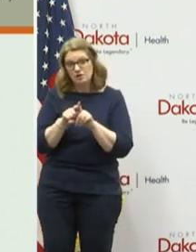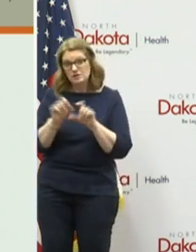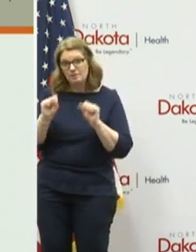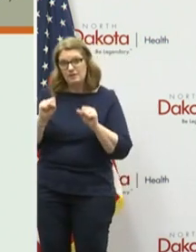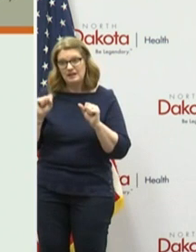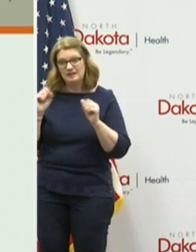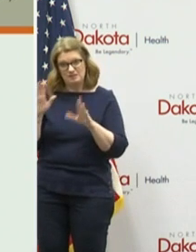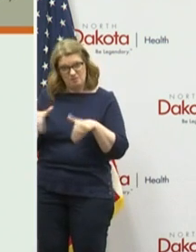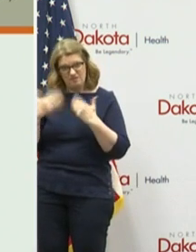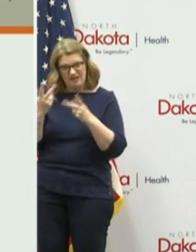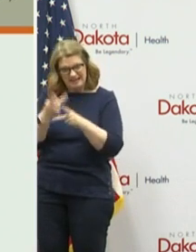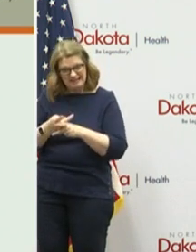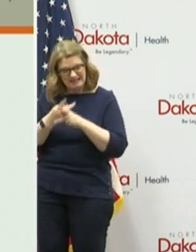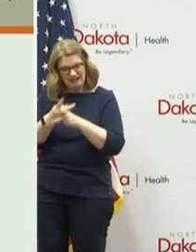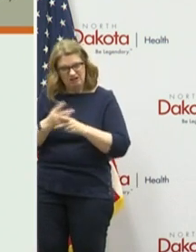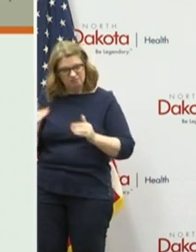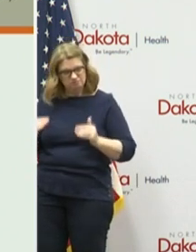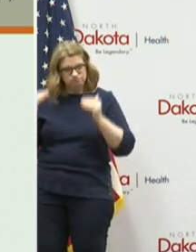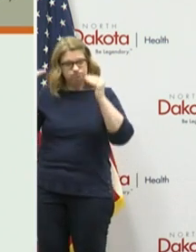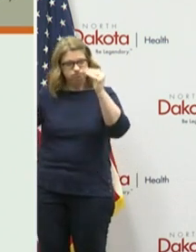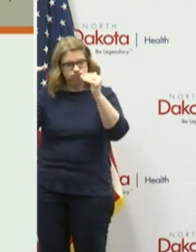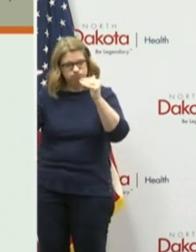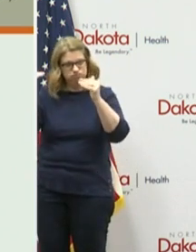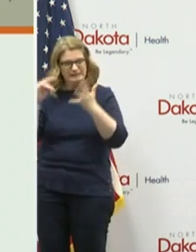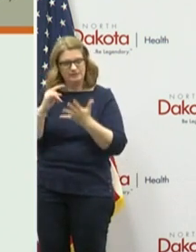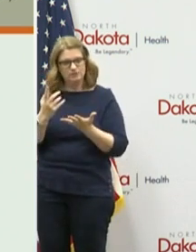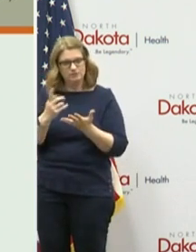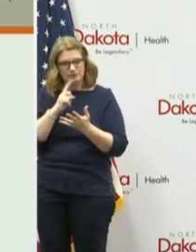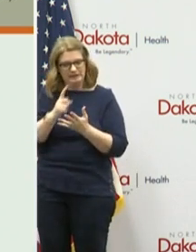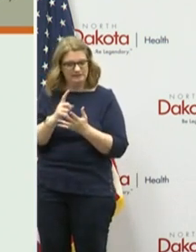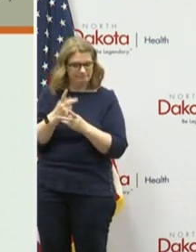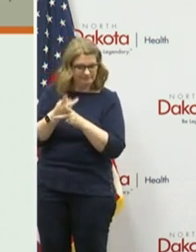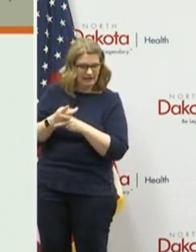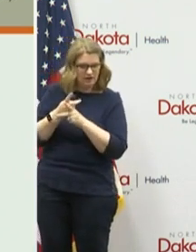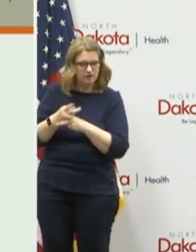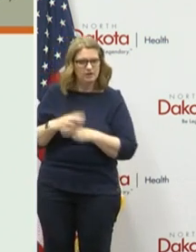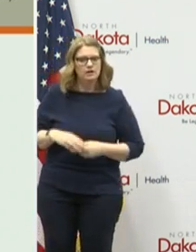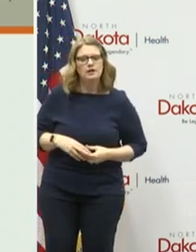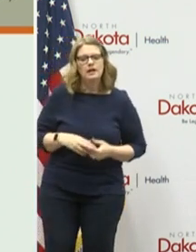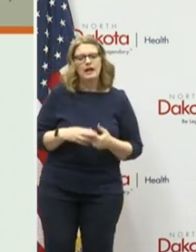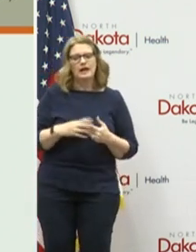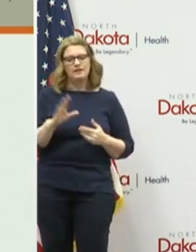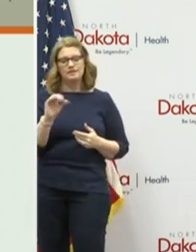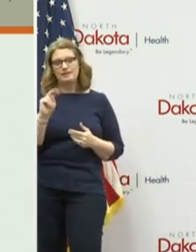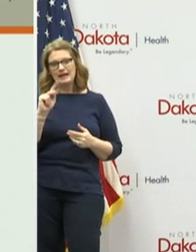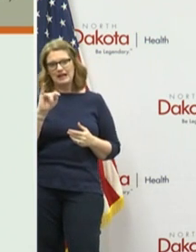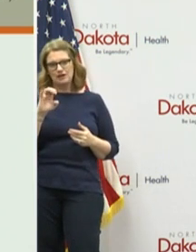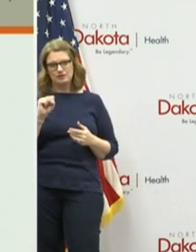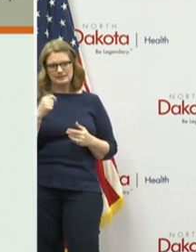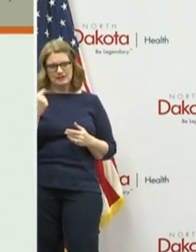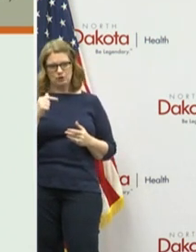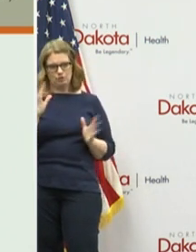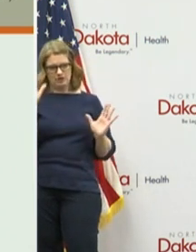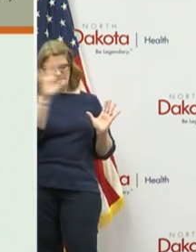AGAIN, I PUT THAT BACK ON THE STRENGTH OF NORTH DAKOTANS AND INDIVIDUALS AND OUR ABILITY TO DELIVER CARE AT THE HIGHEST LEVEL.